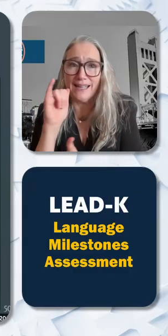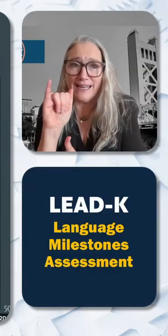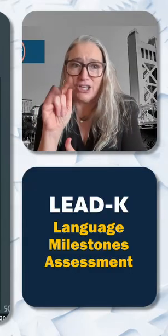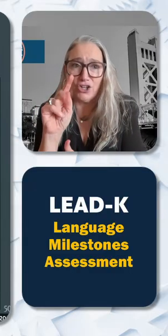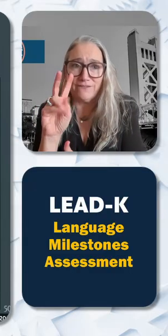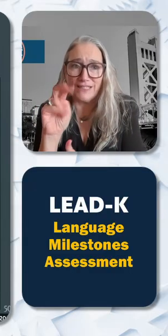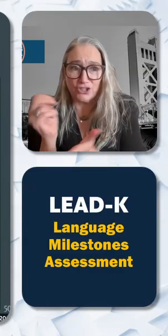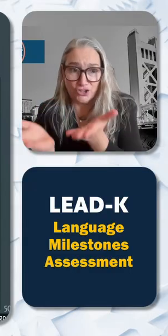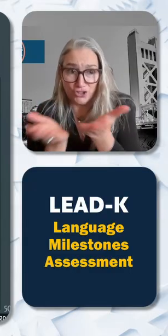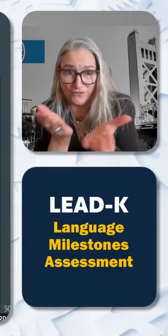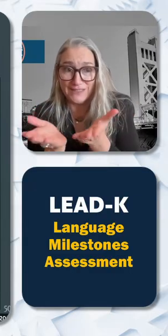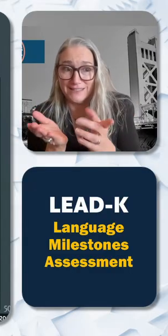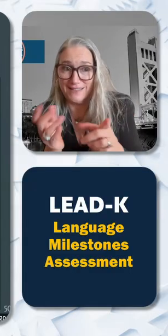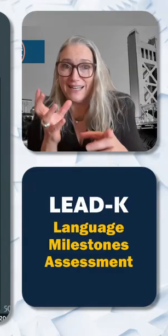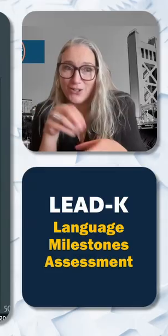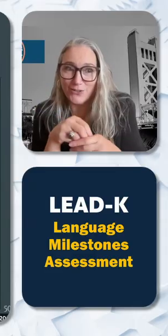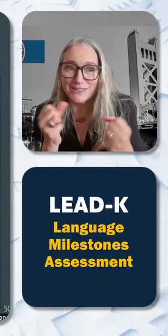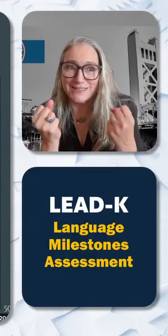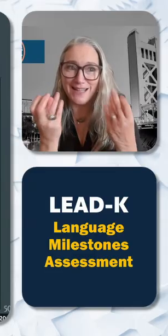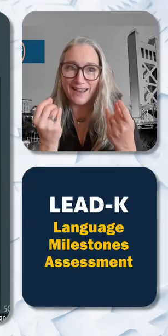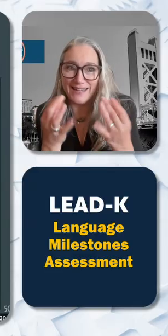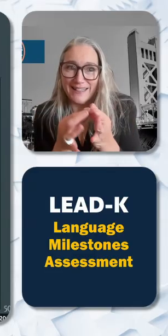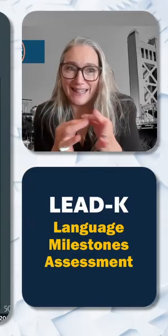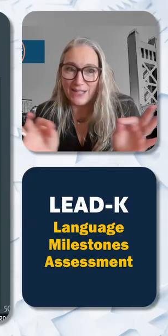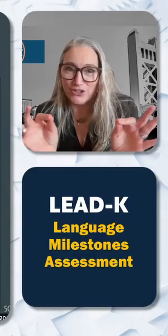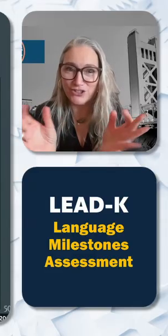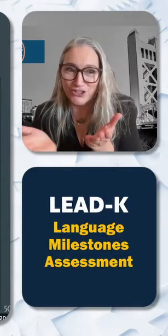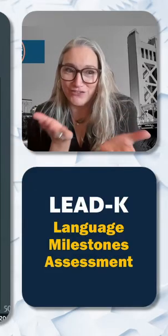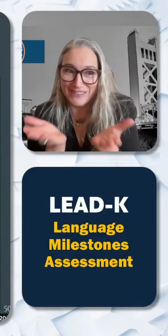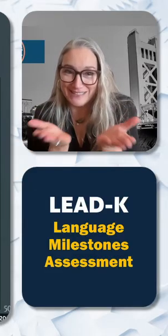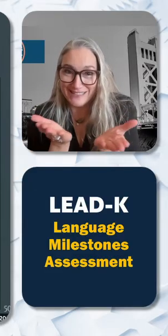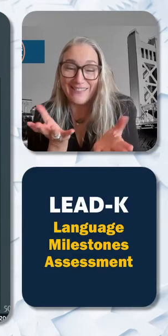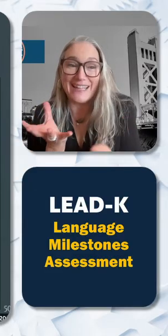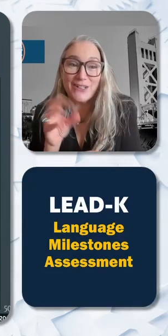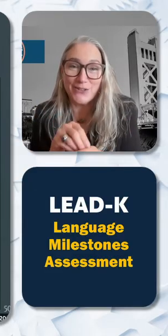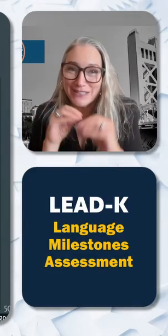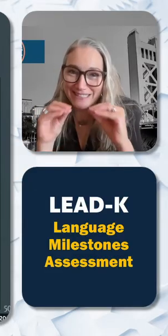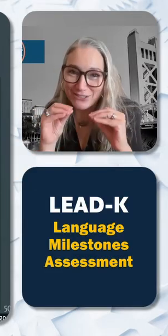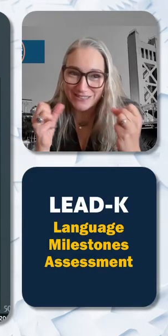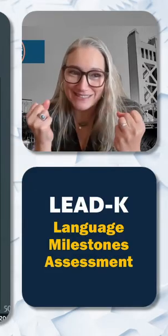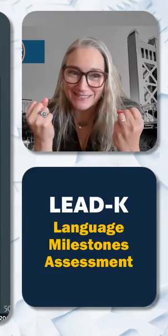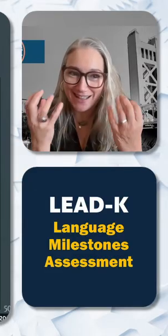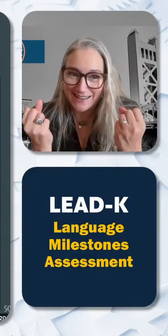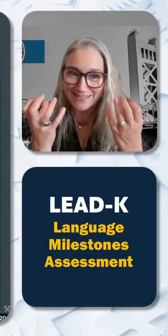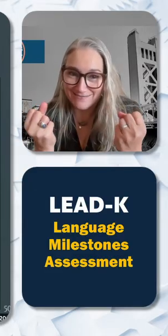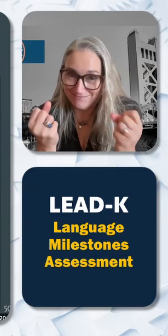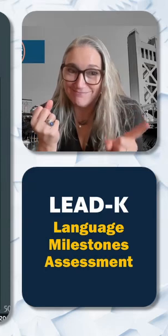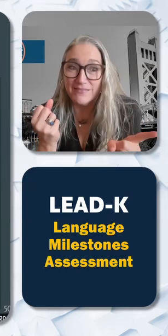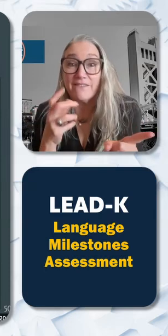This is the types of early intervention services, and there is sign language listed here,